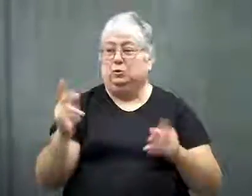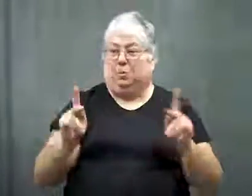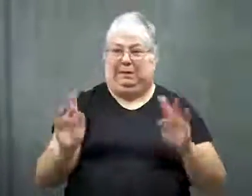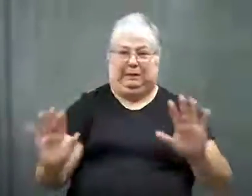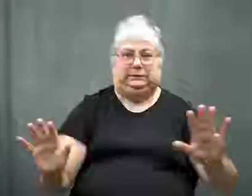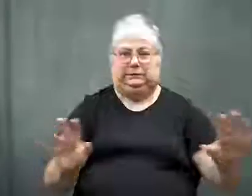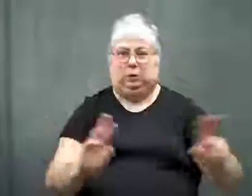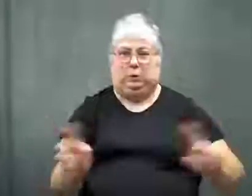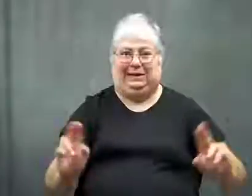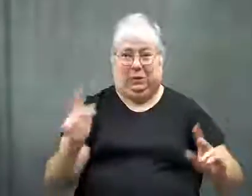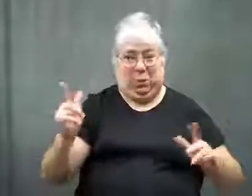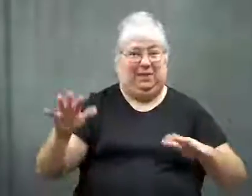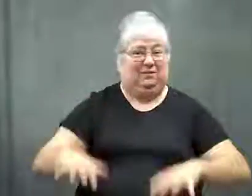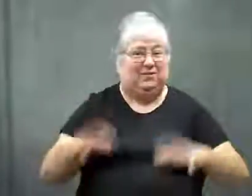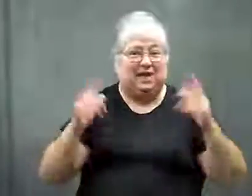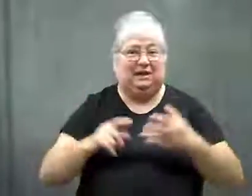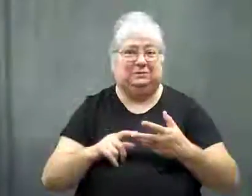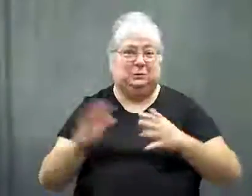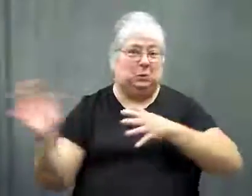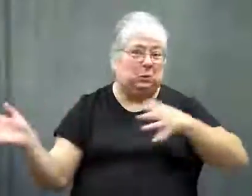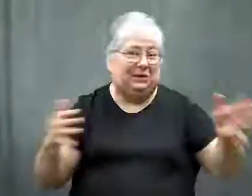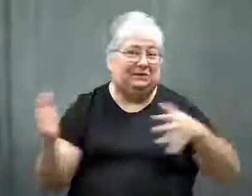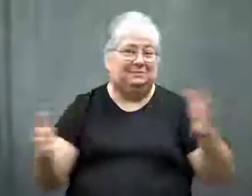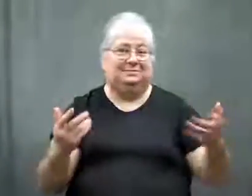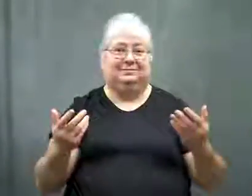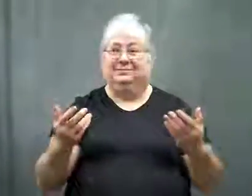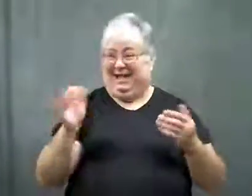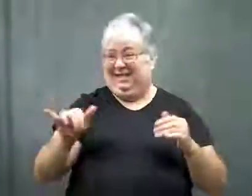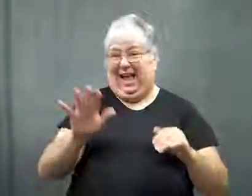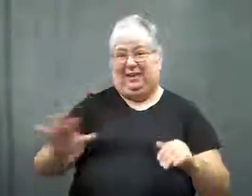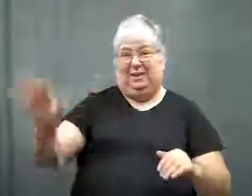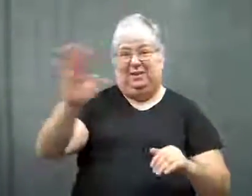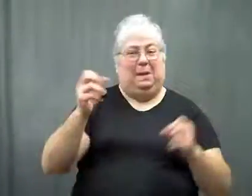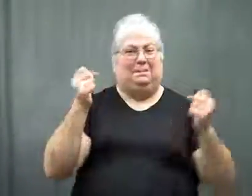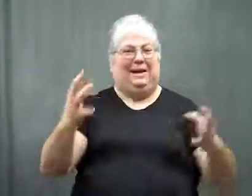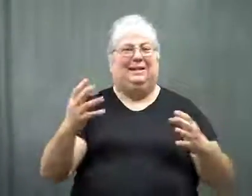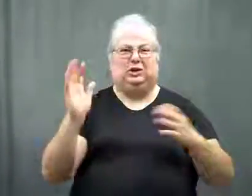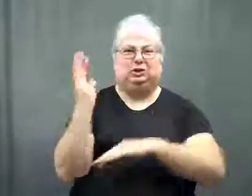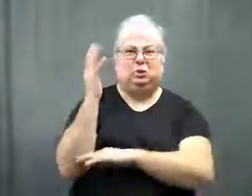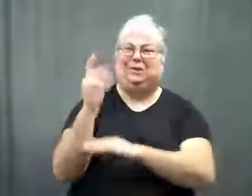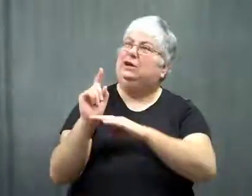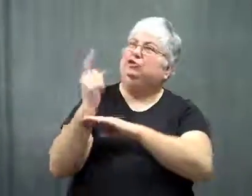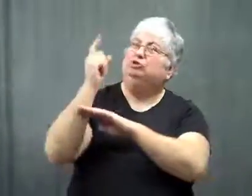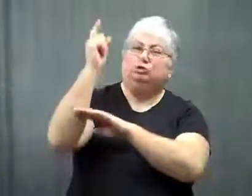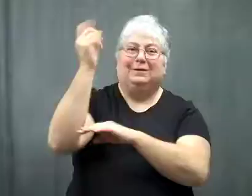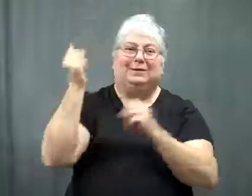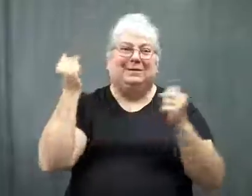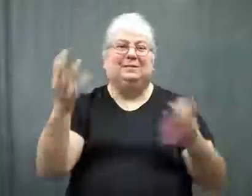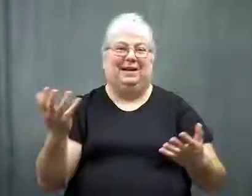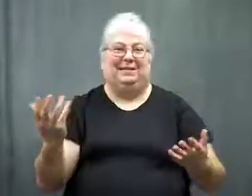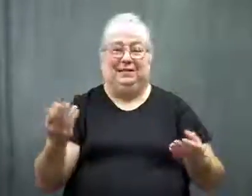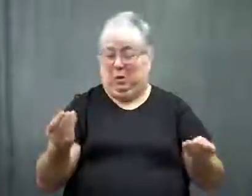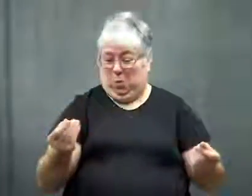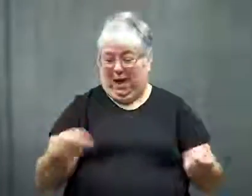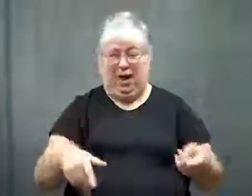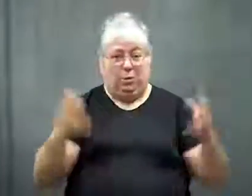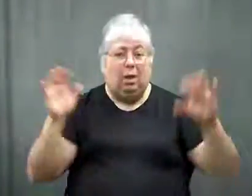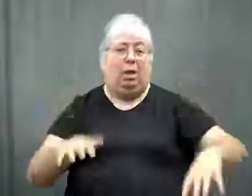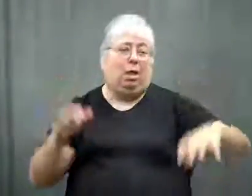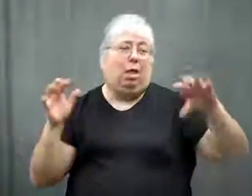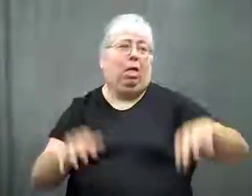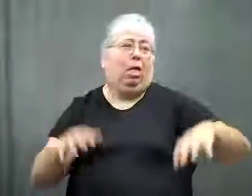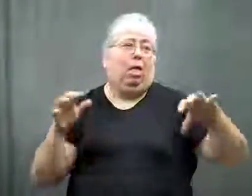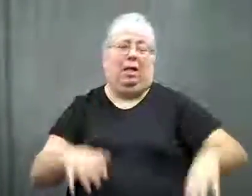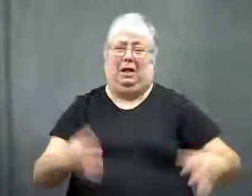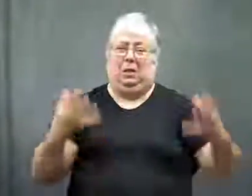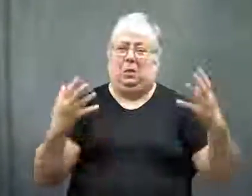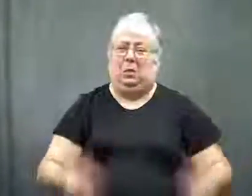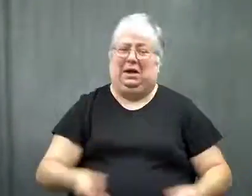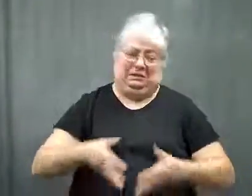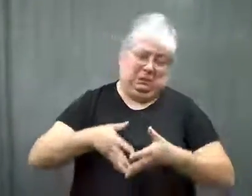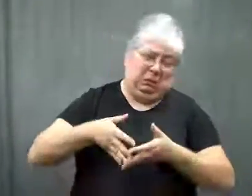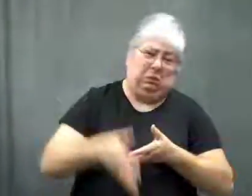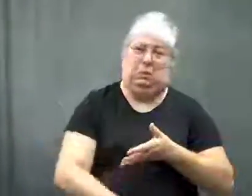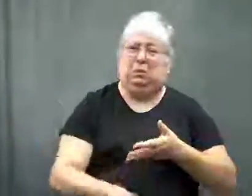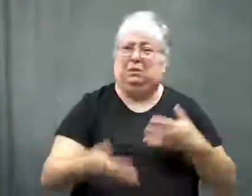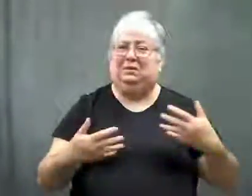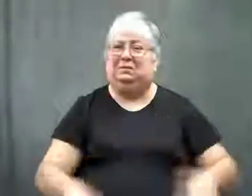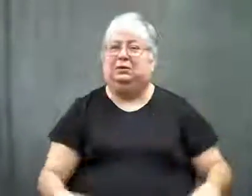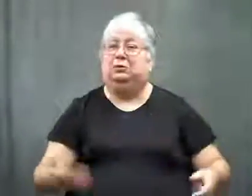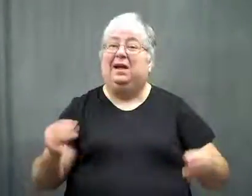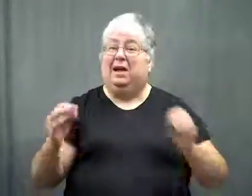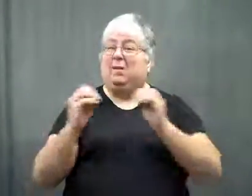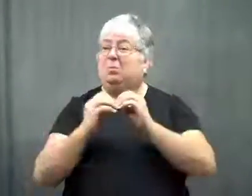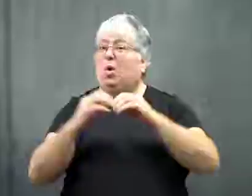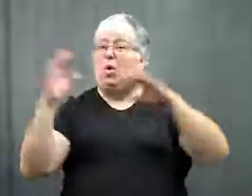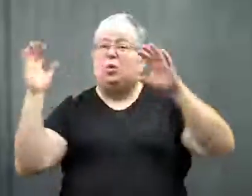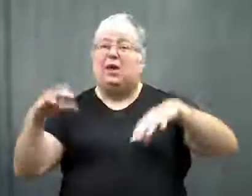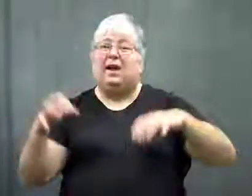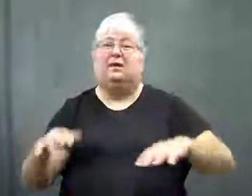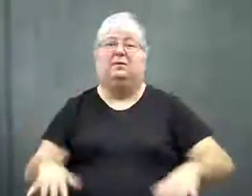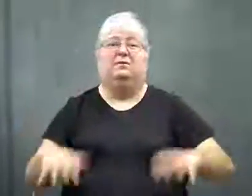People there are getting ready for floods and winds. There are many tall trees there.